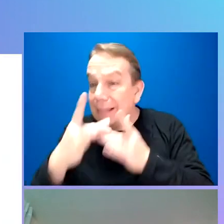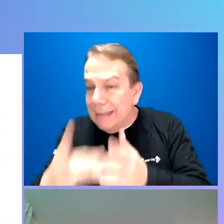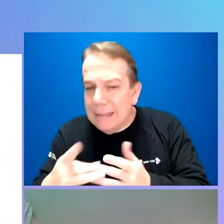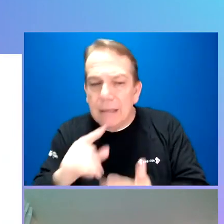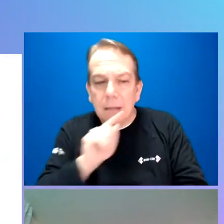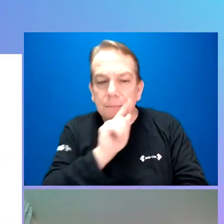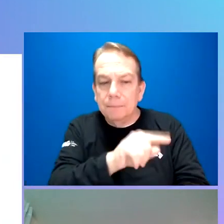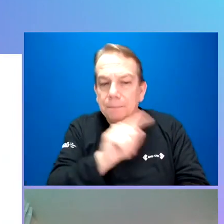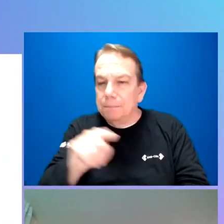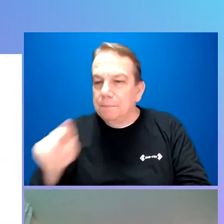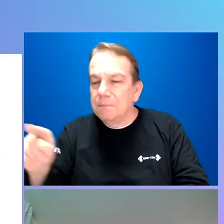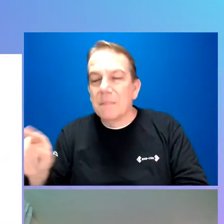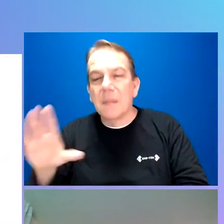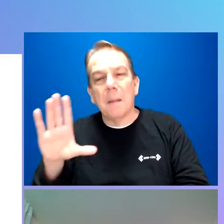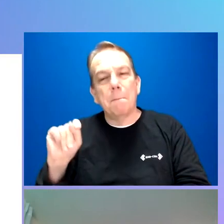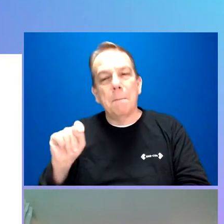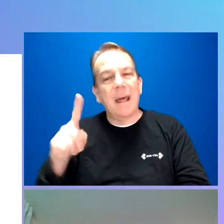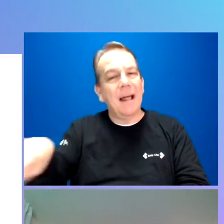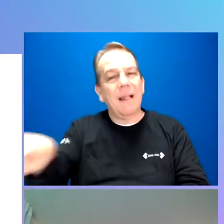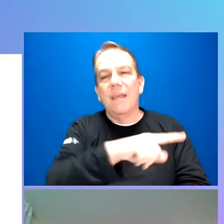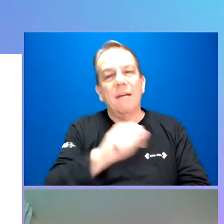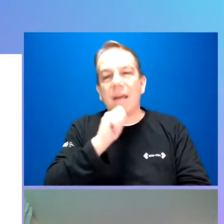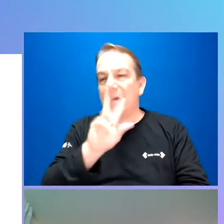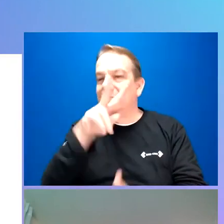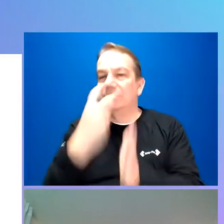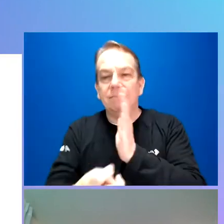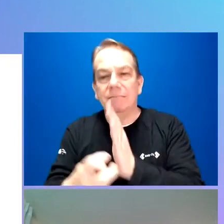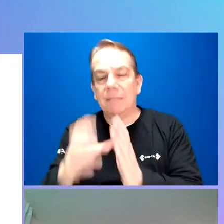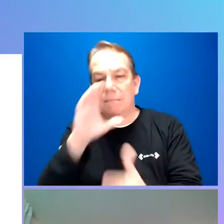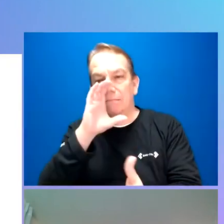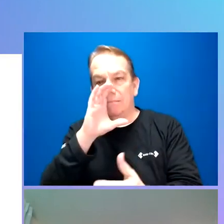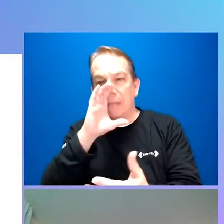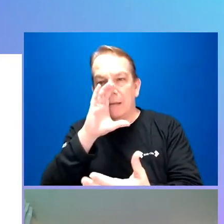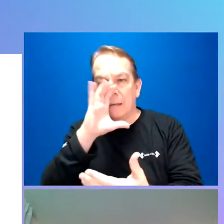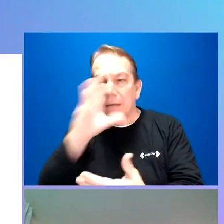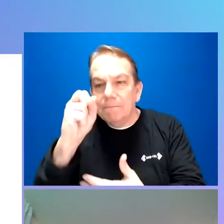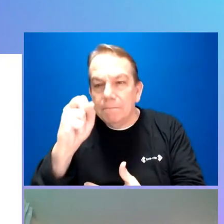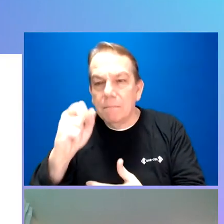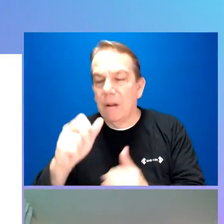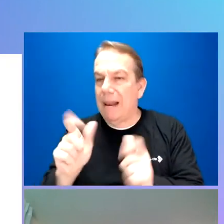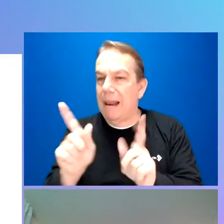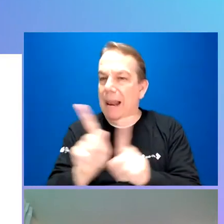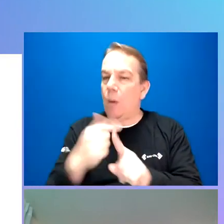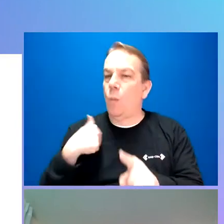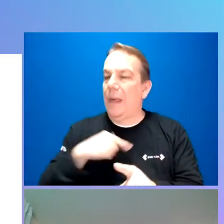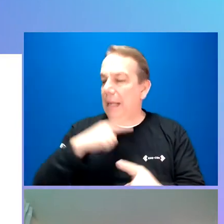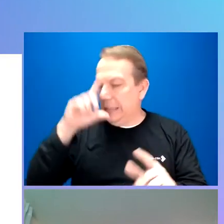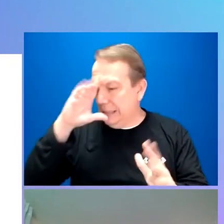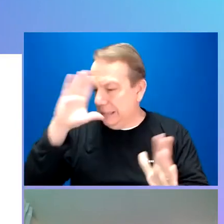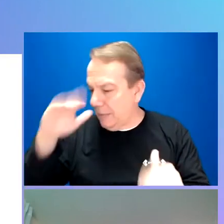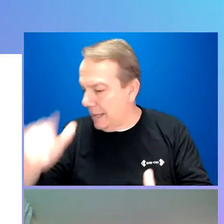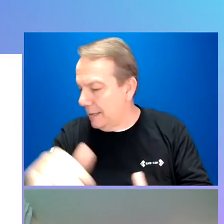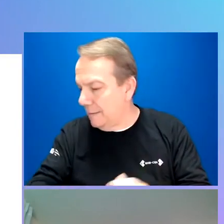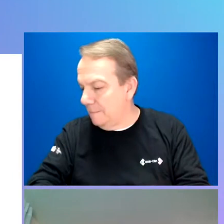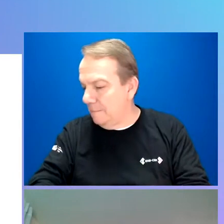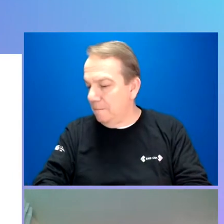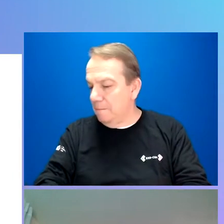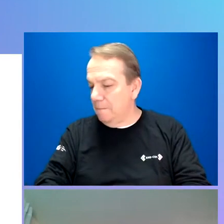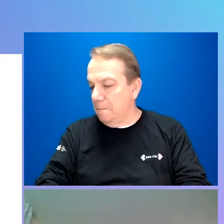purchase that we were looking for, so, um, and we had